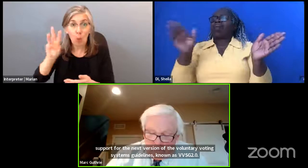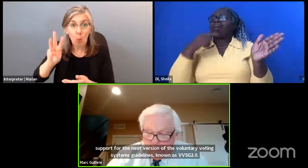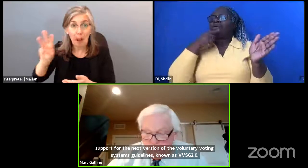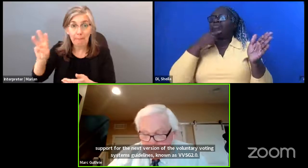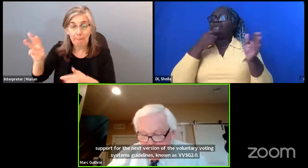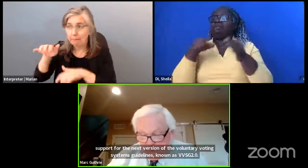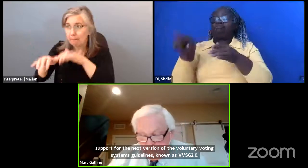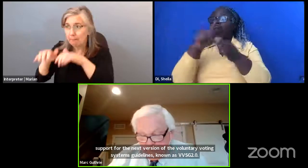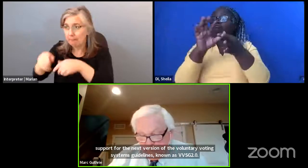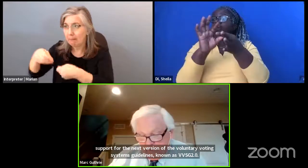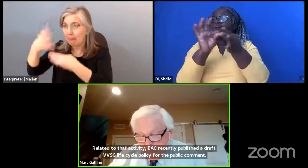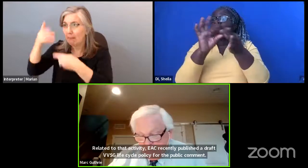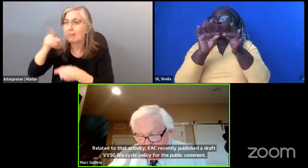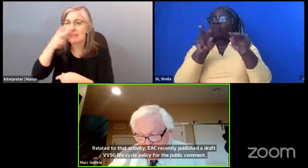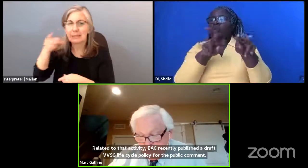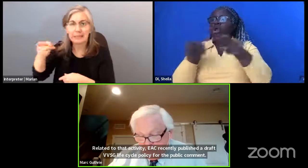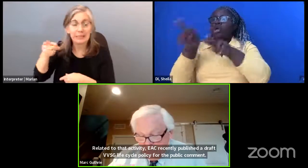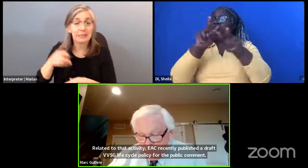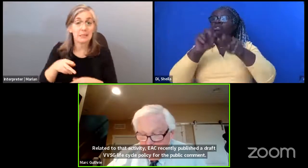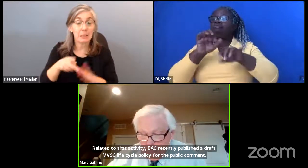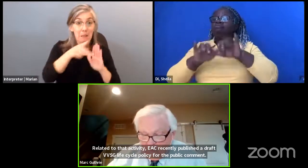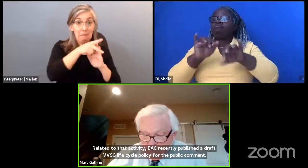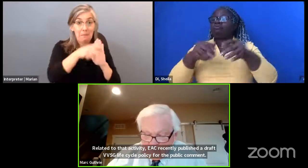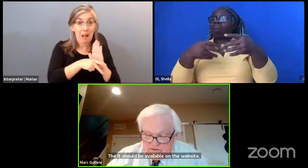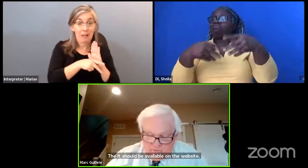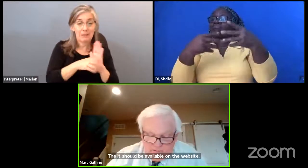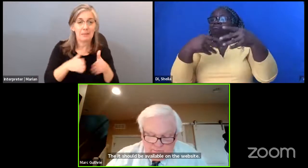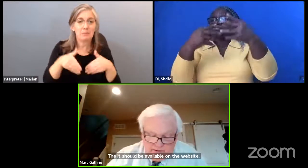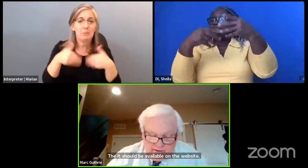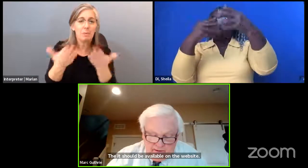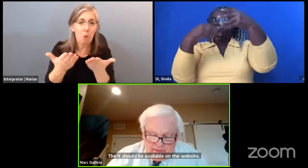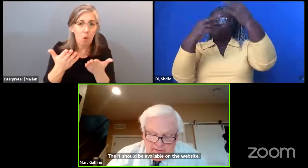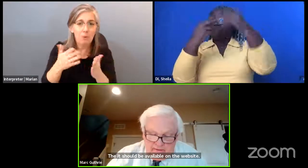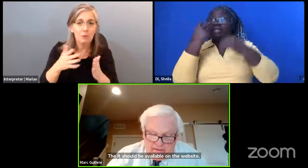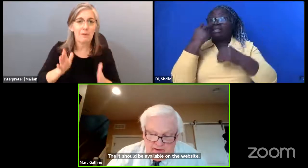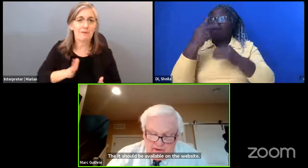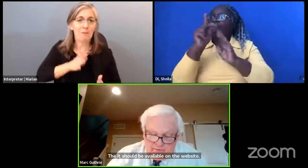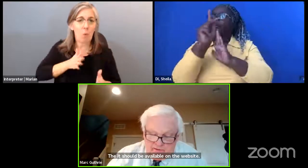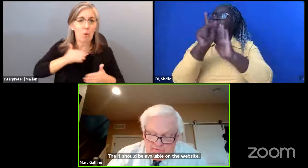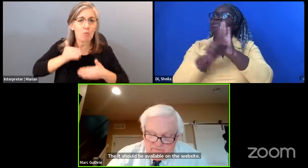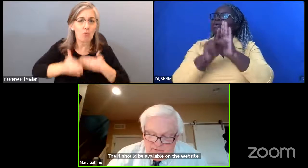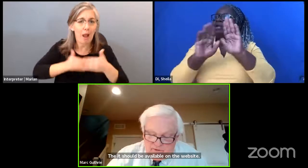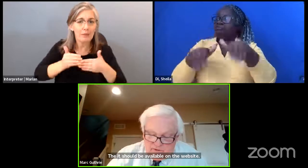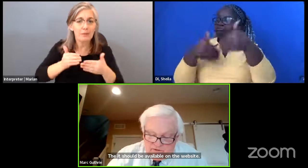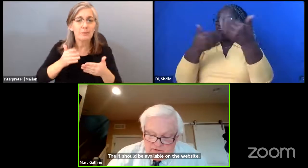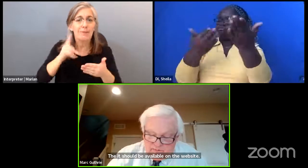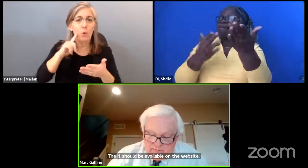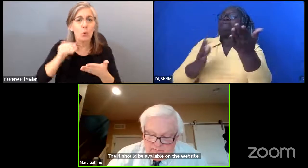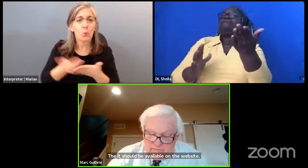The policy proposes the formal process for updating documents and voting systems from